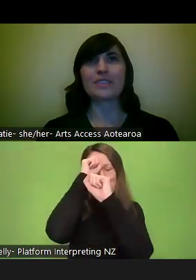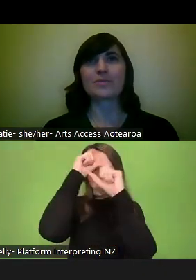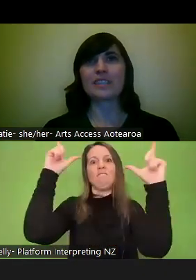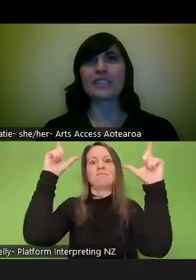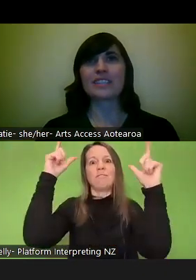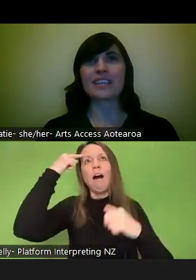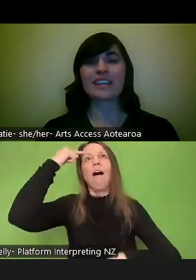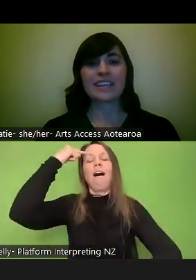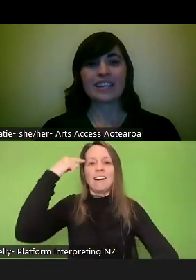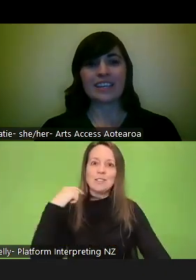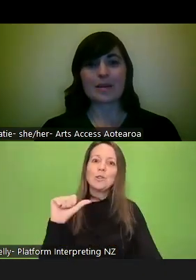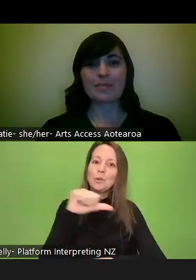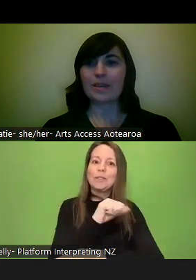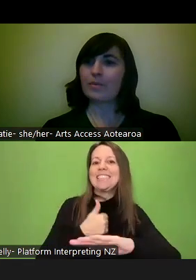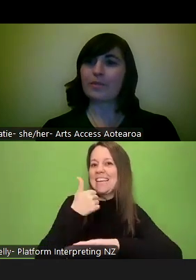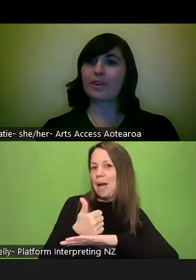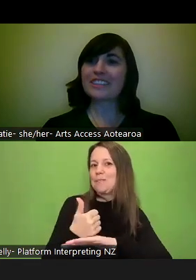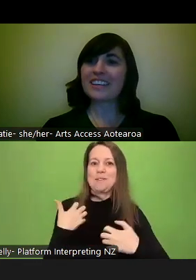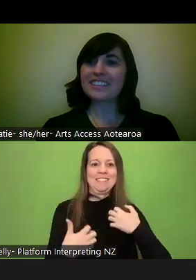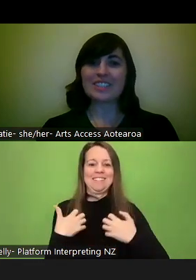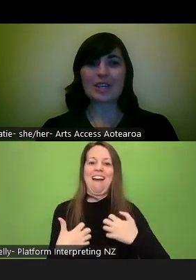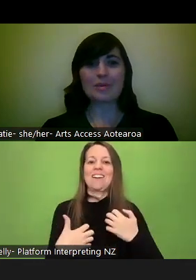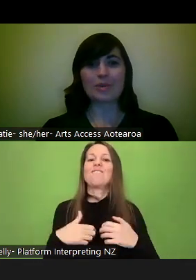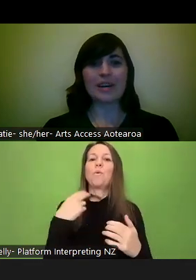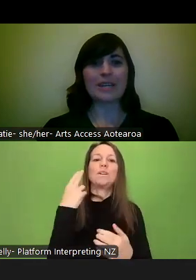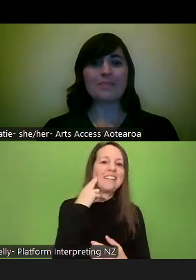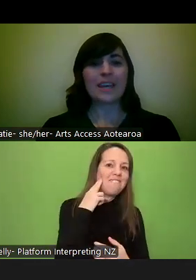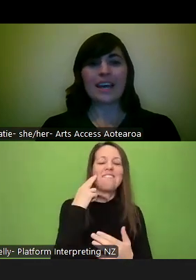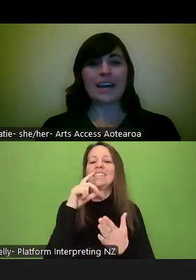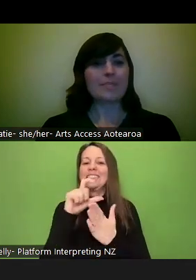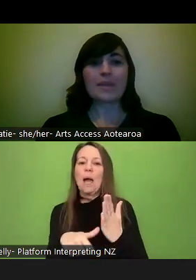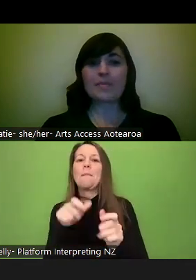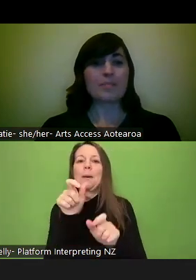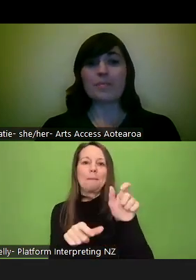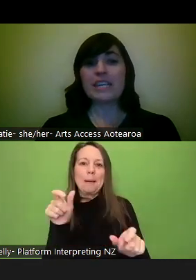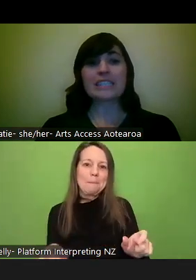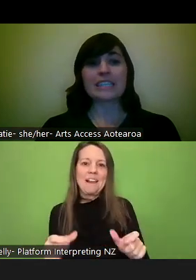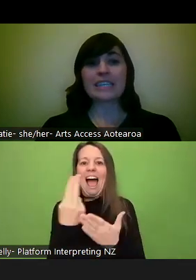so it's really exciting. And we're very excited to tell you a bit more about it. But basically,